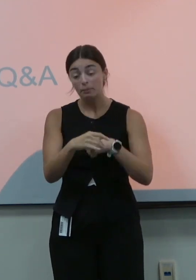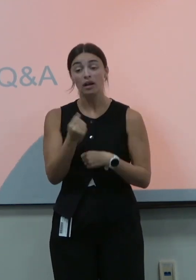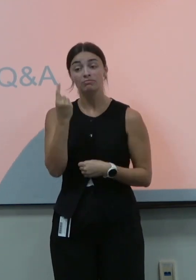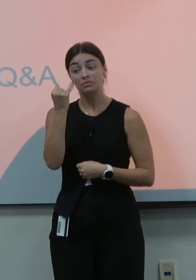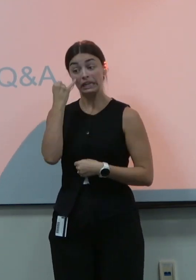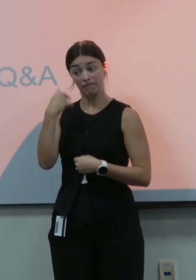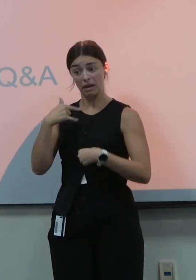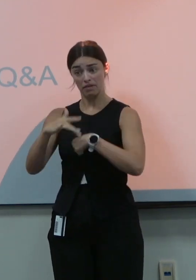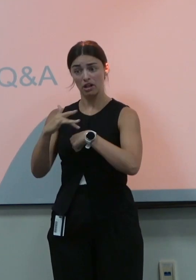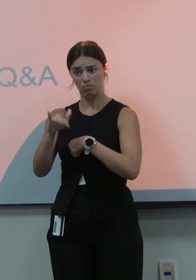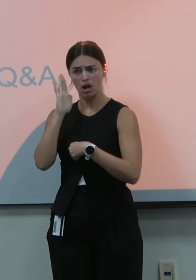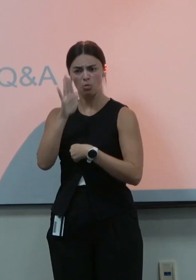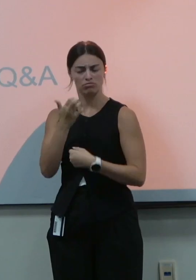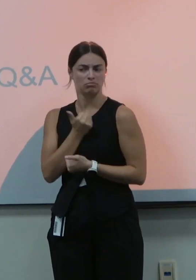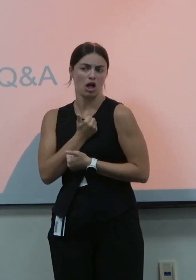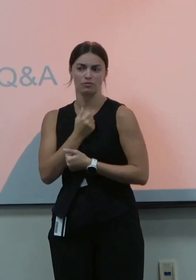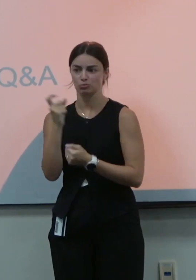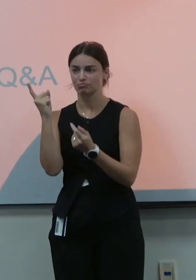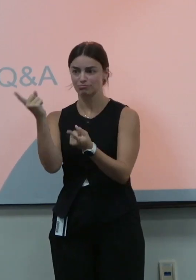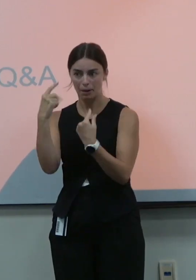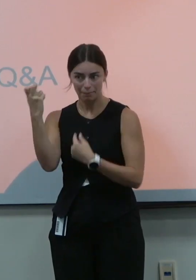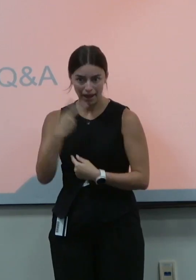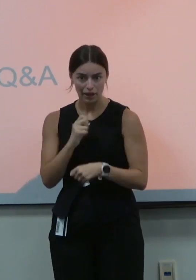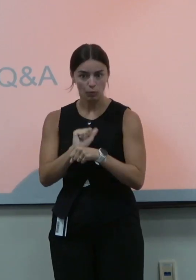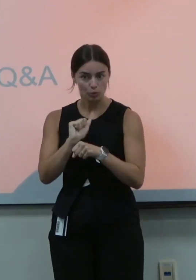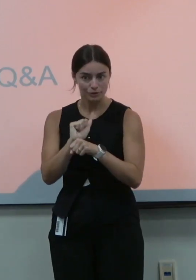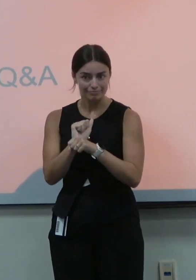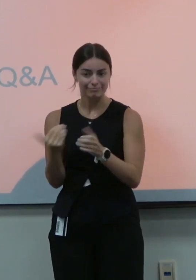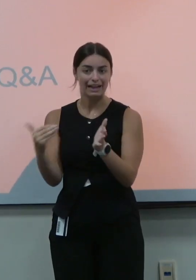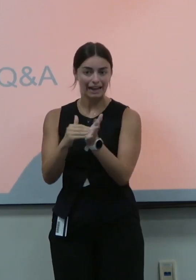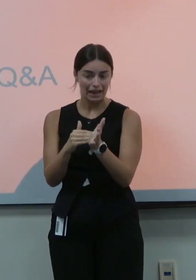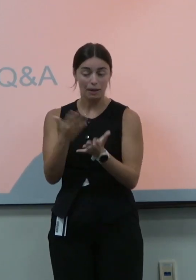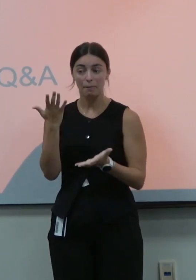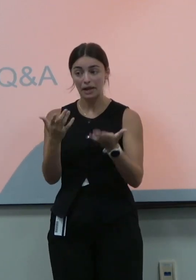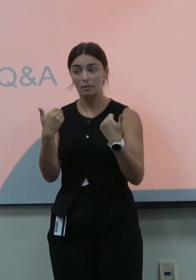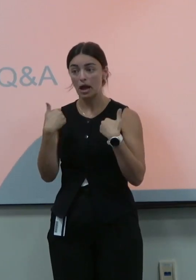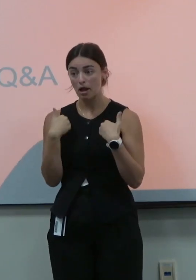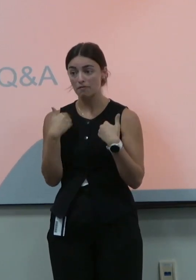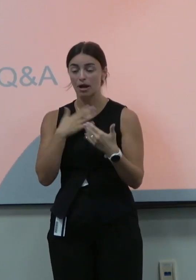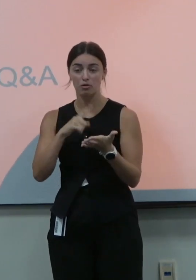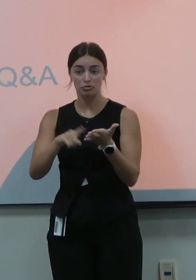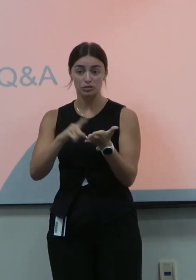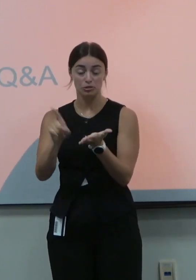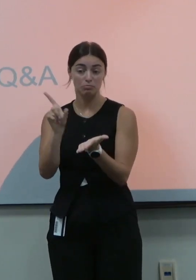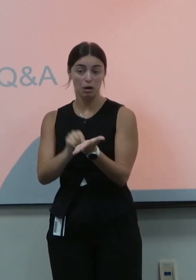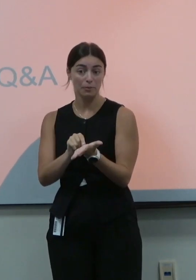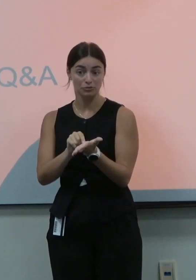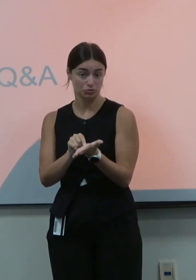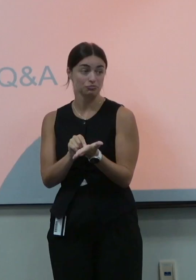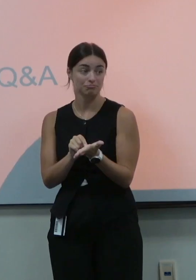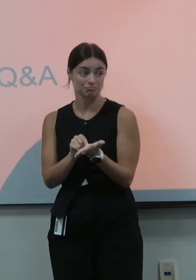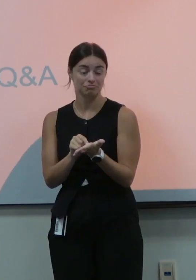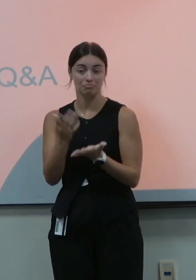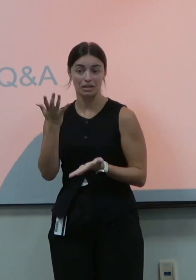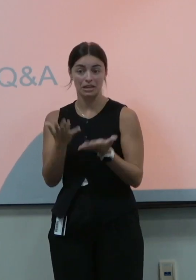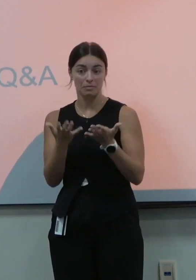love to come work here again and potentially have my research published so that it could be in a greater scale.